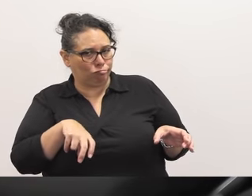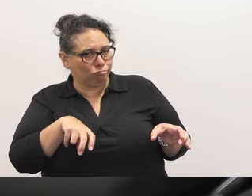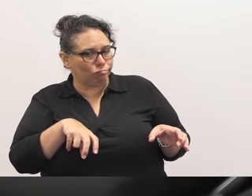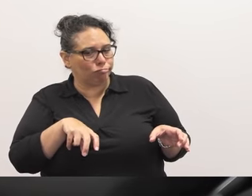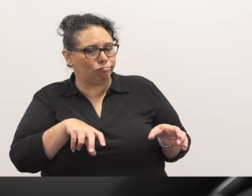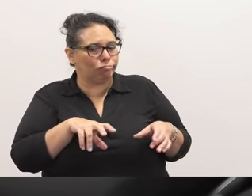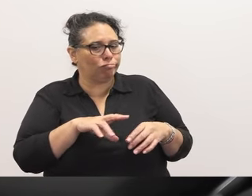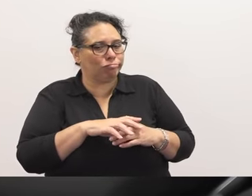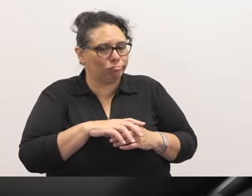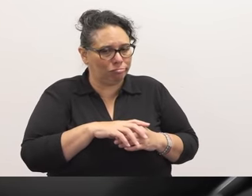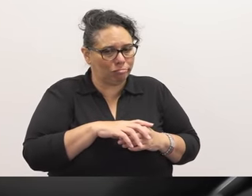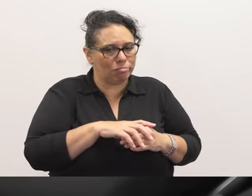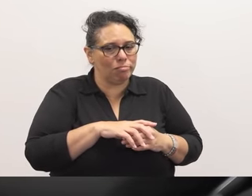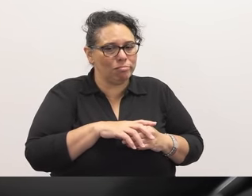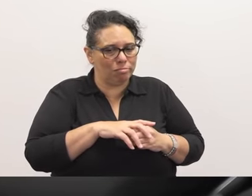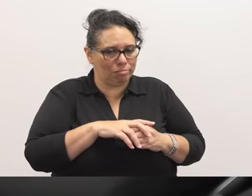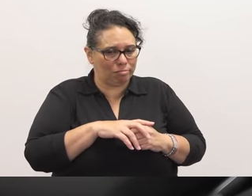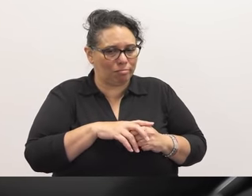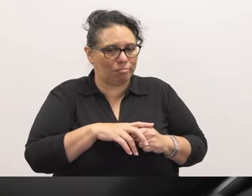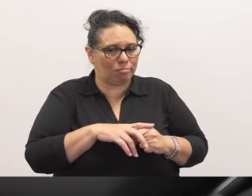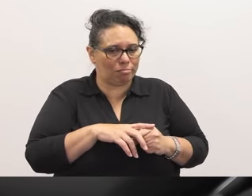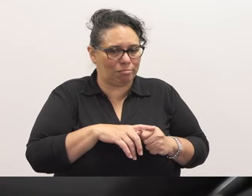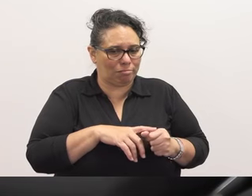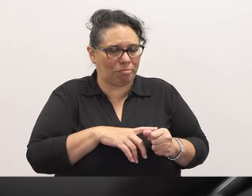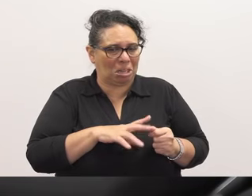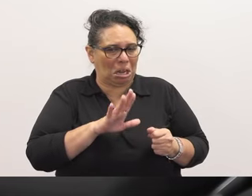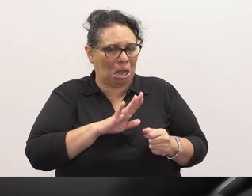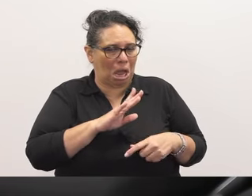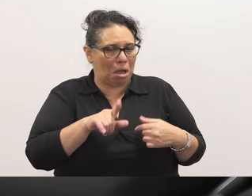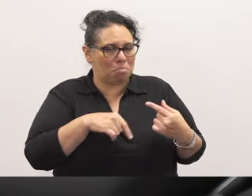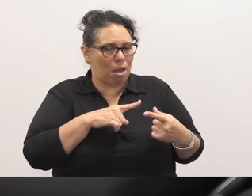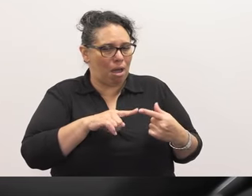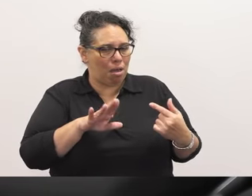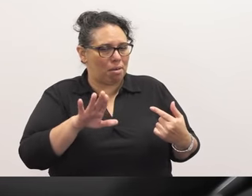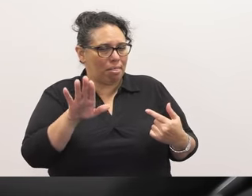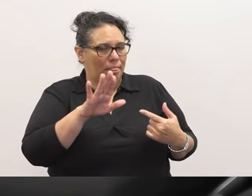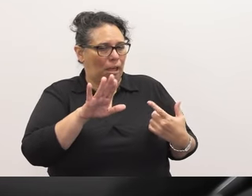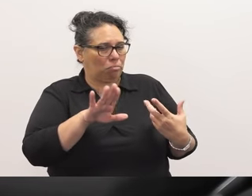that they've already made a decision about their post high school career.